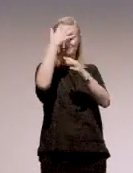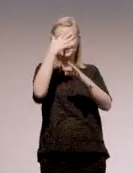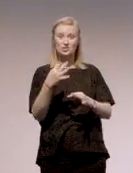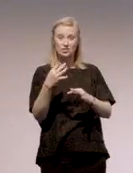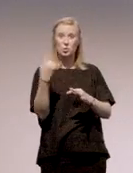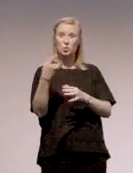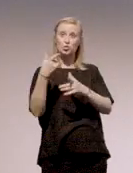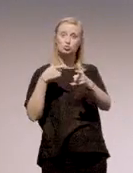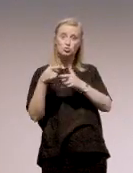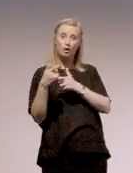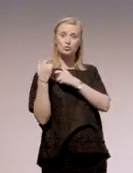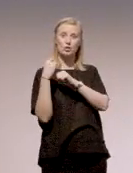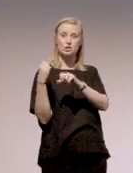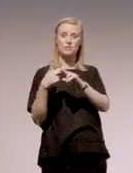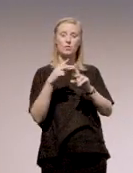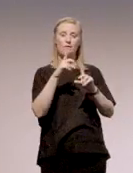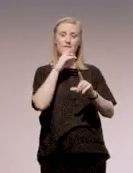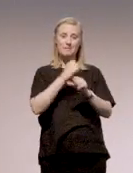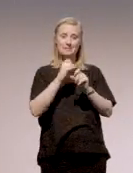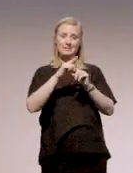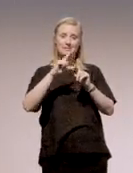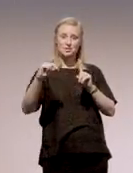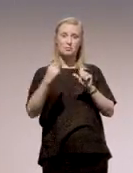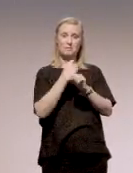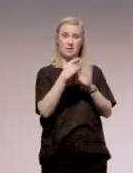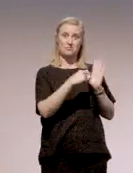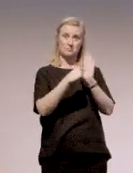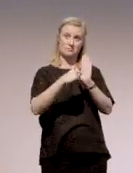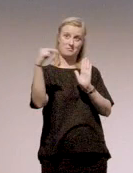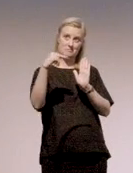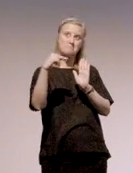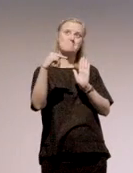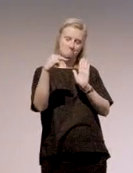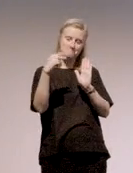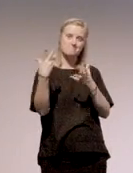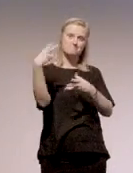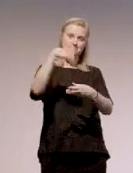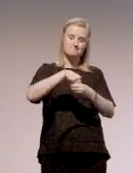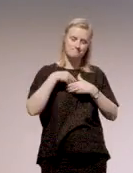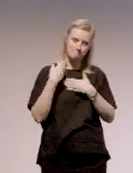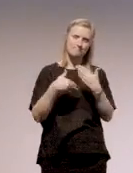for digital, for government are making sure that that inclusion is absolutely and accessibility are at the front of their mind